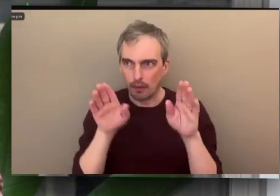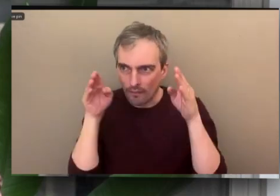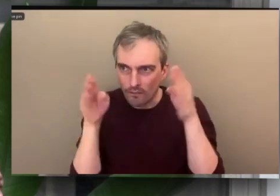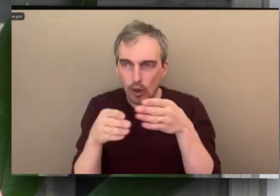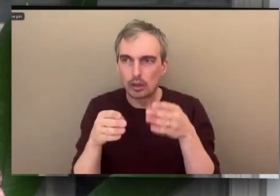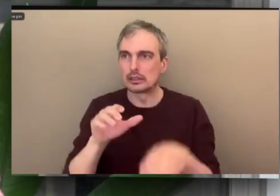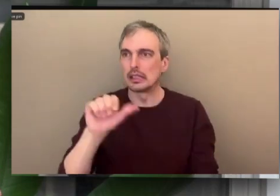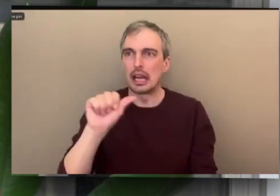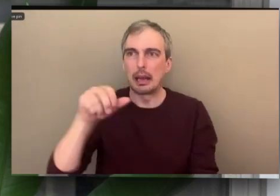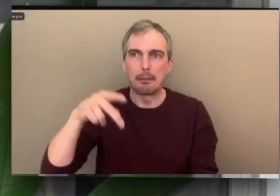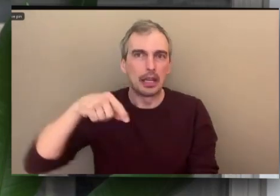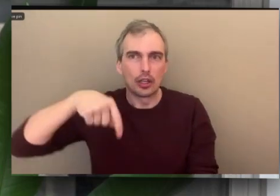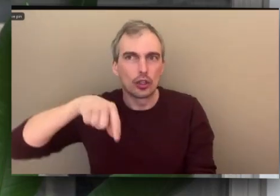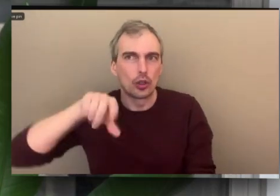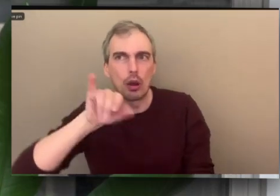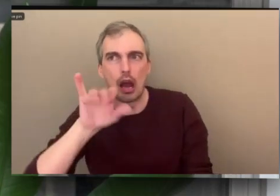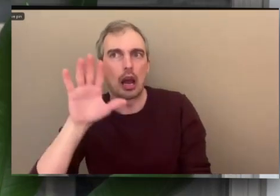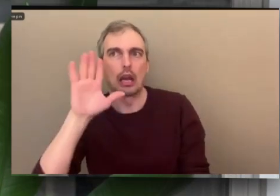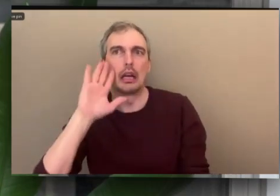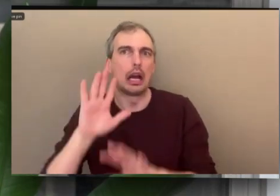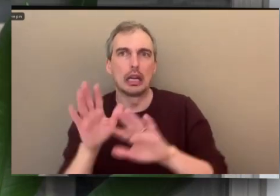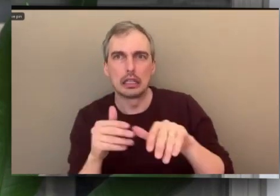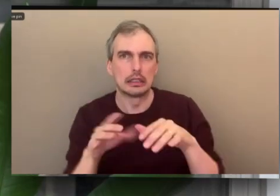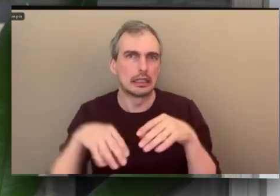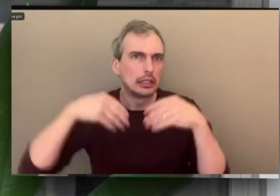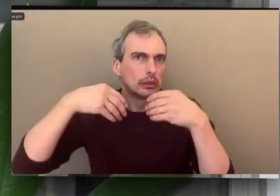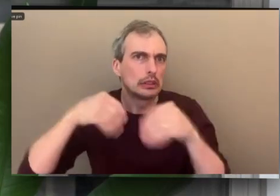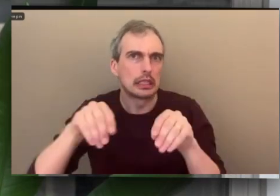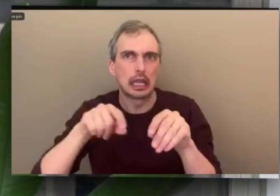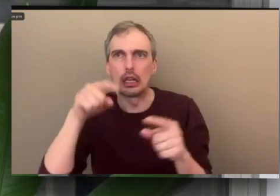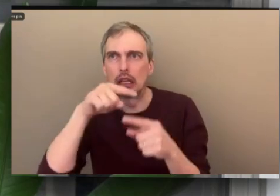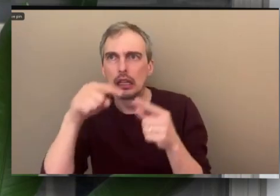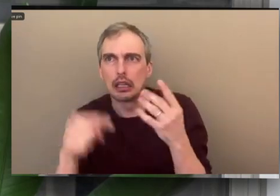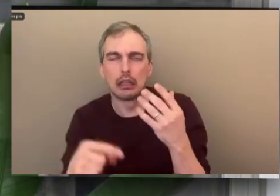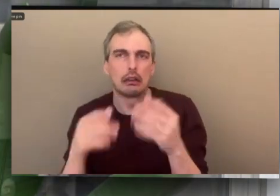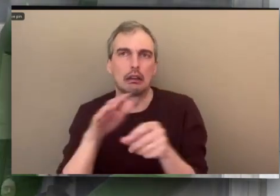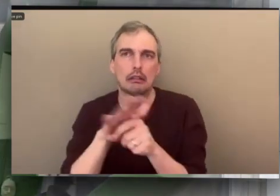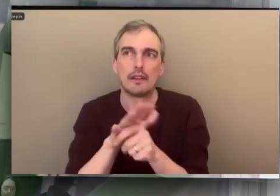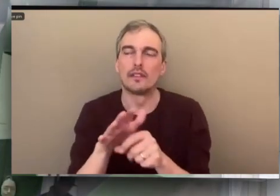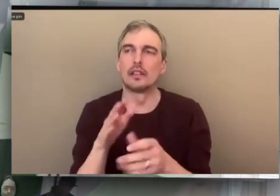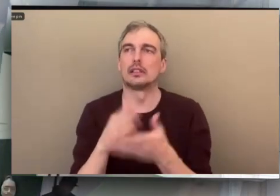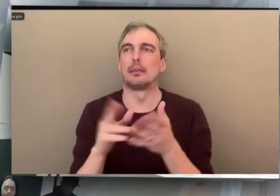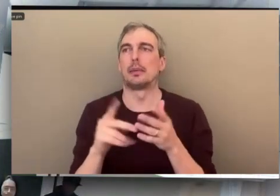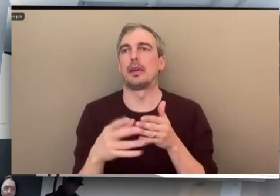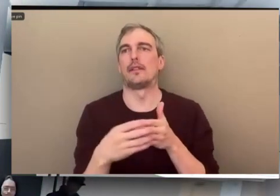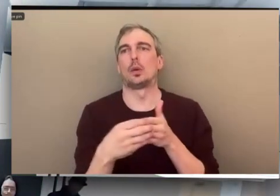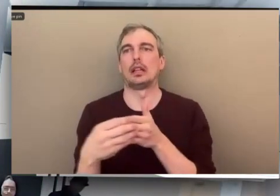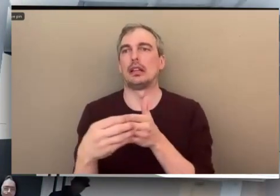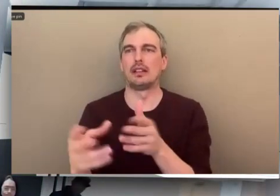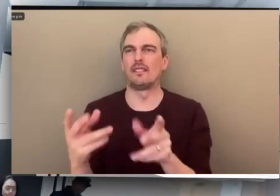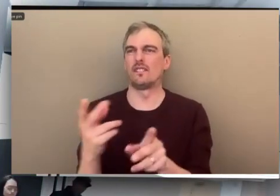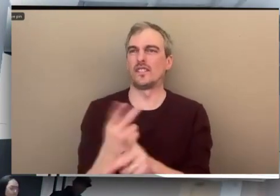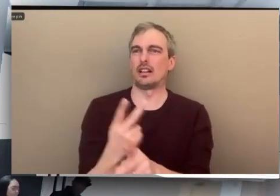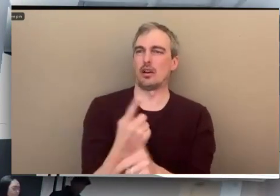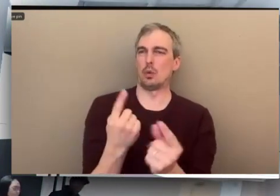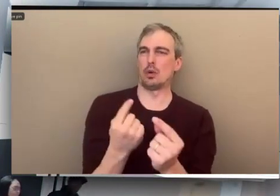They need to be led to the water in order to drink it. Does that answer your question, I think? Thank you. Great question.